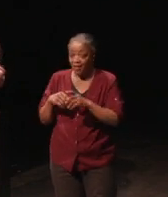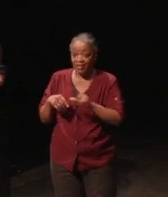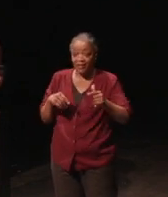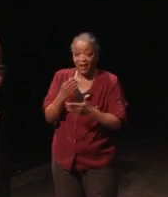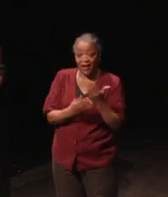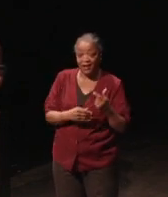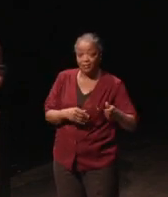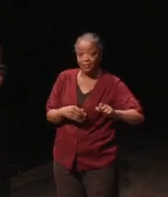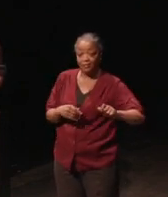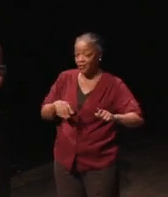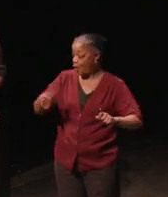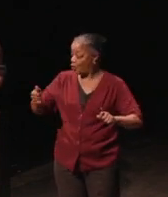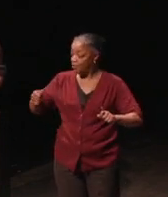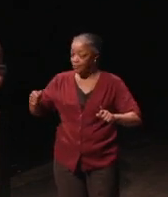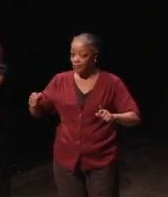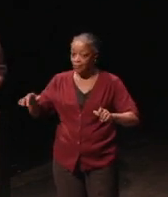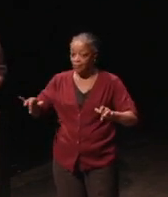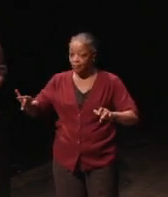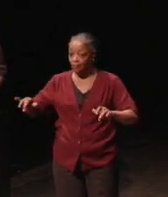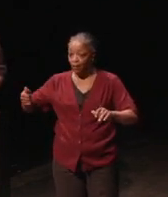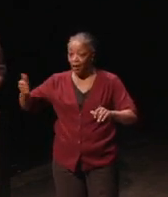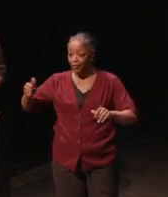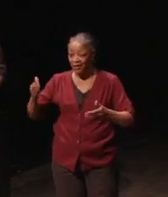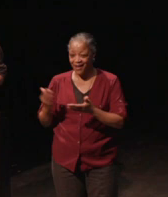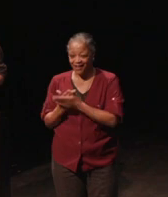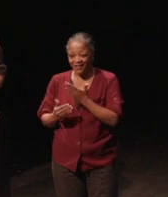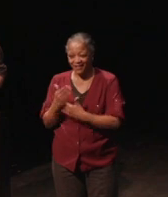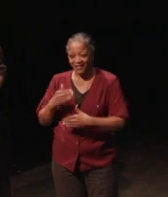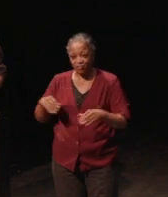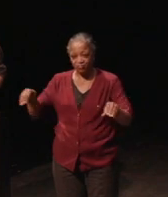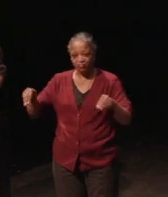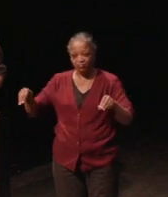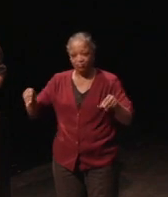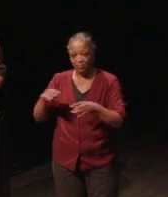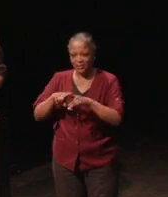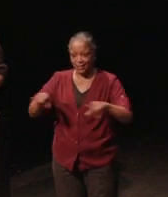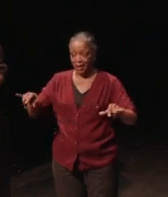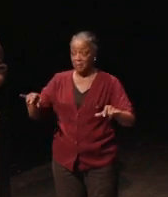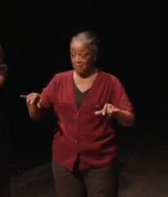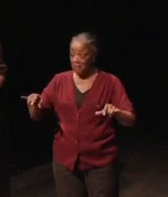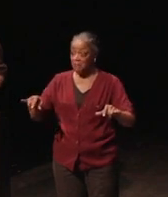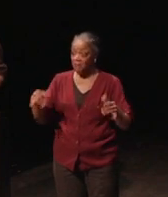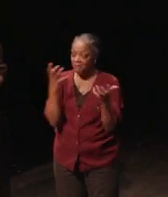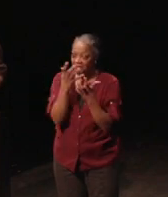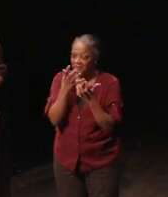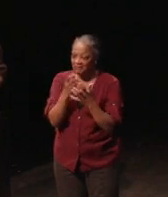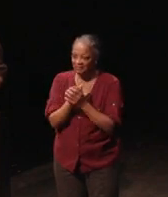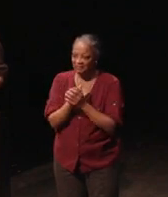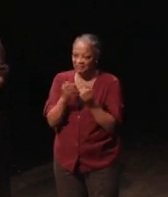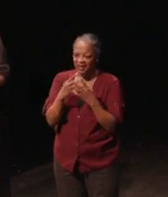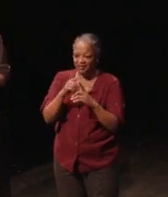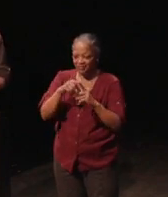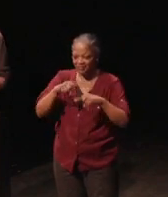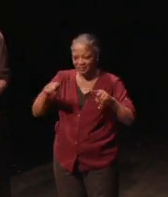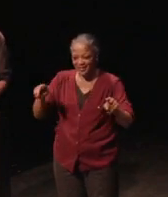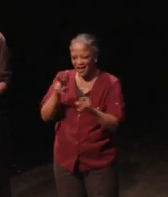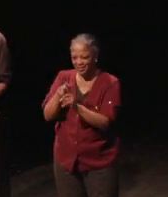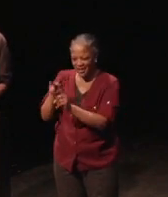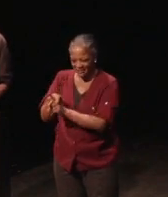half of the other controller controlled using your foot, for example you got one hand. So, all kinds of nice applications. It's the kind of thing that such a simple